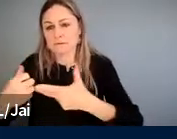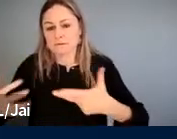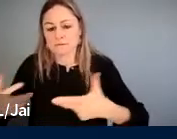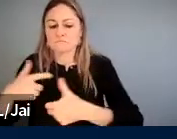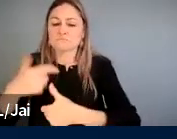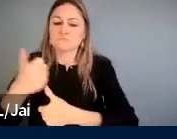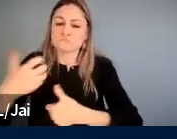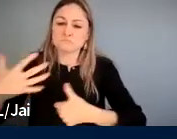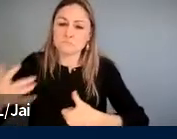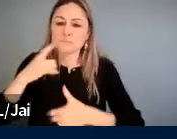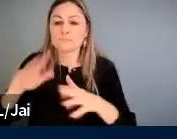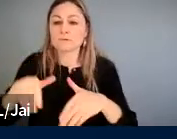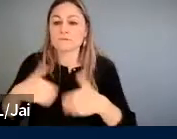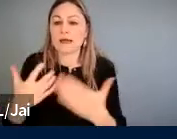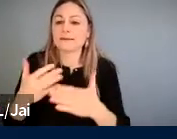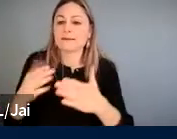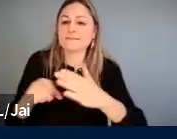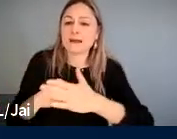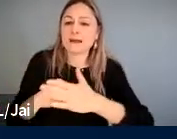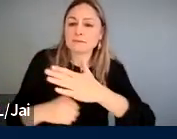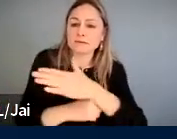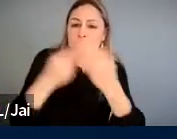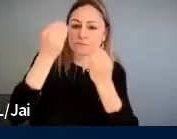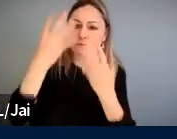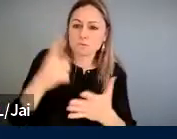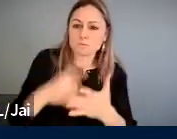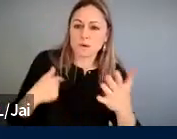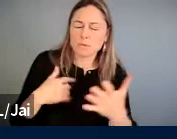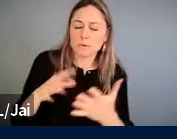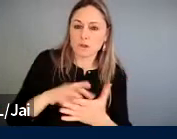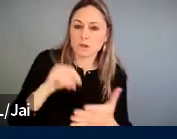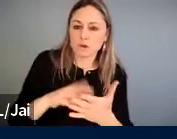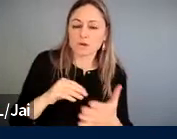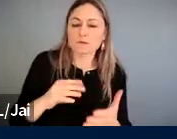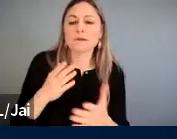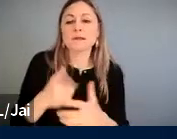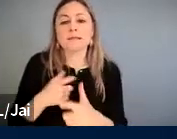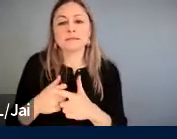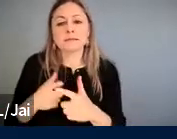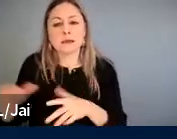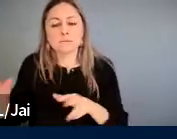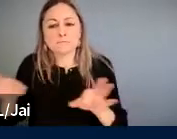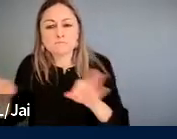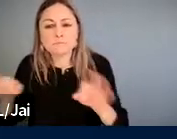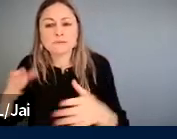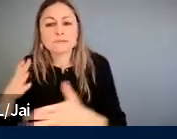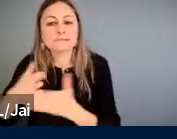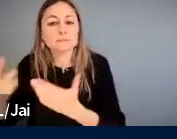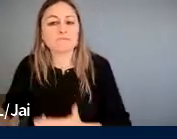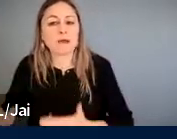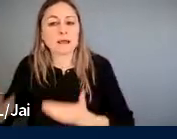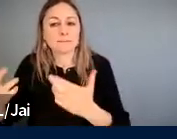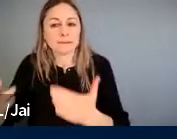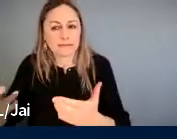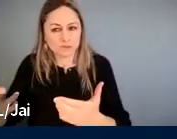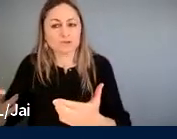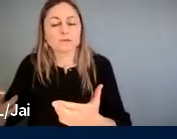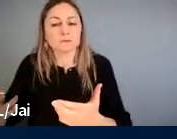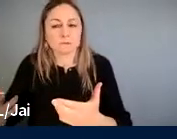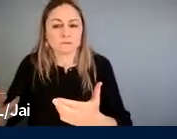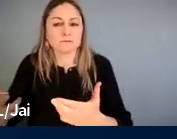what we learned and then walk through some of the recommendations of where we are at this point. I